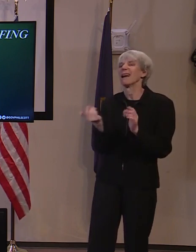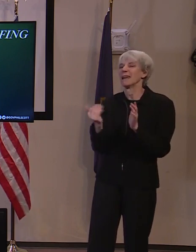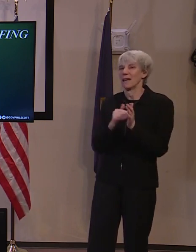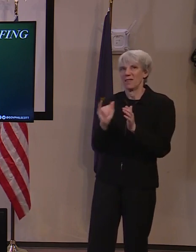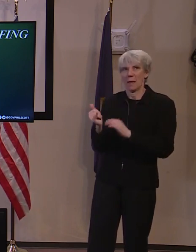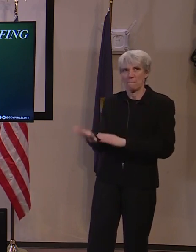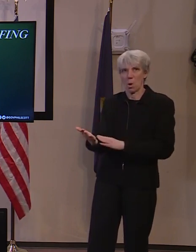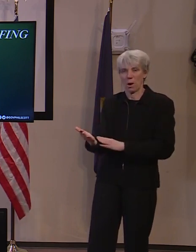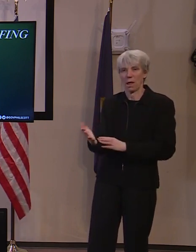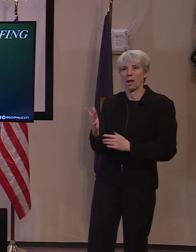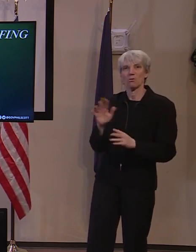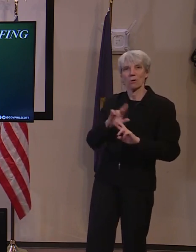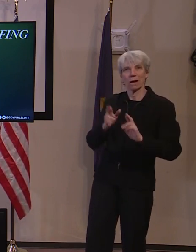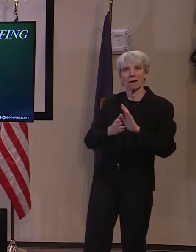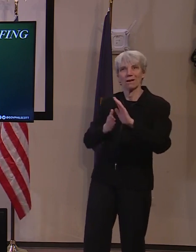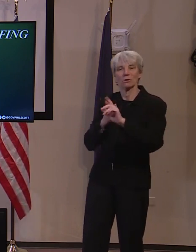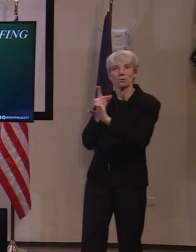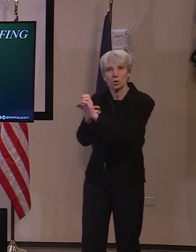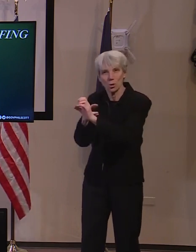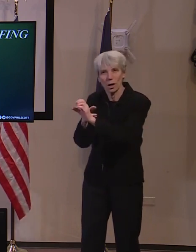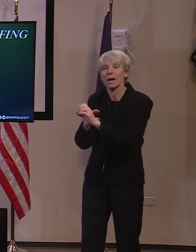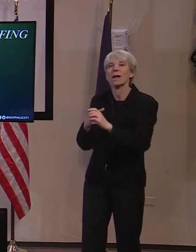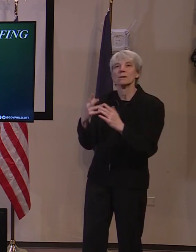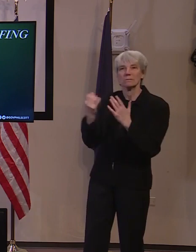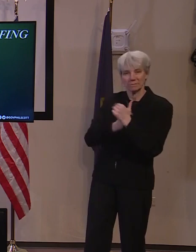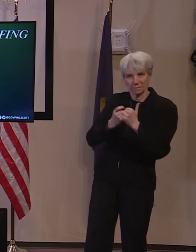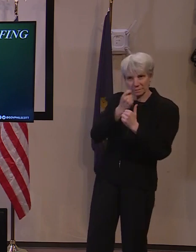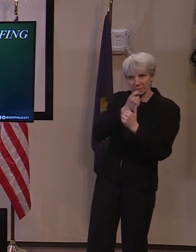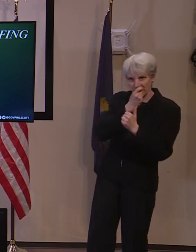That helps make sure that if you have a negative result, it is accurate.